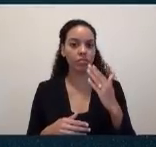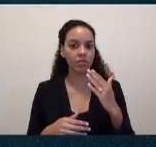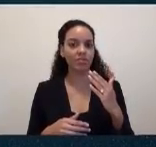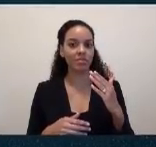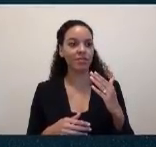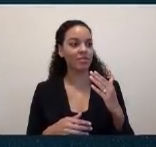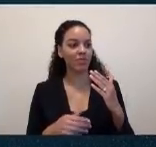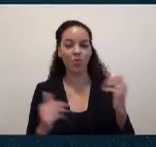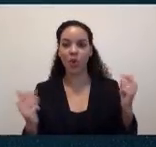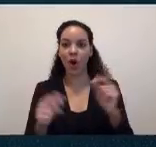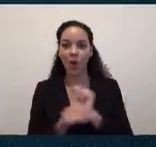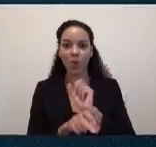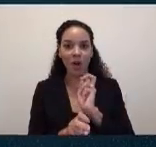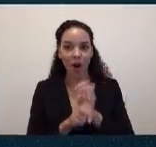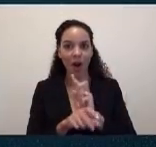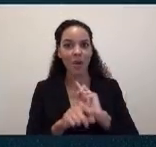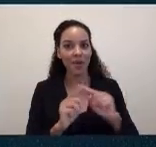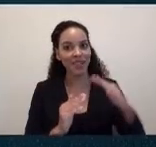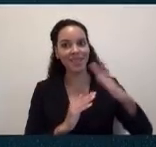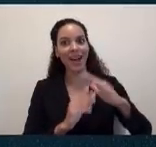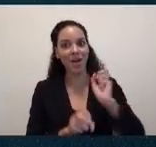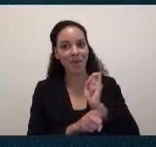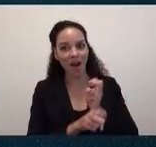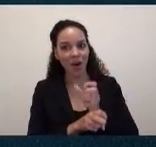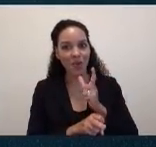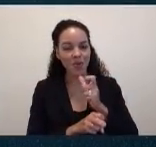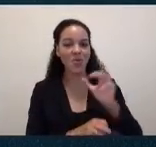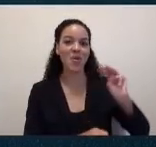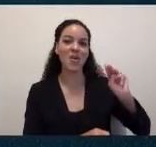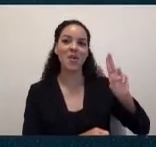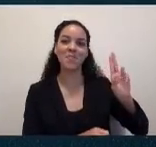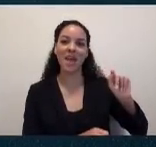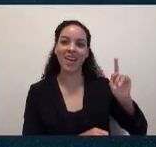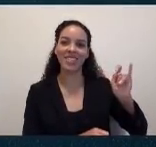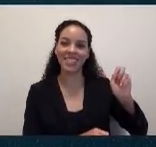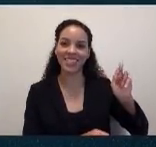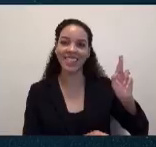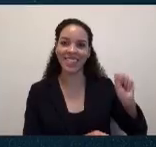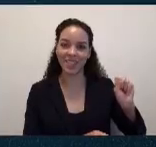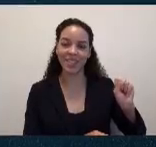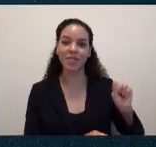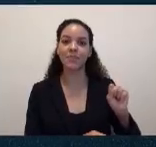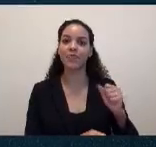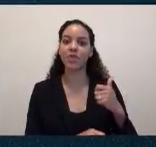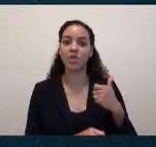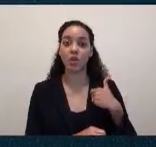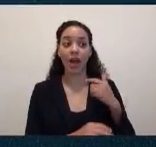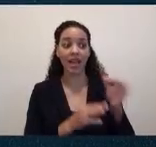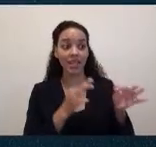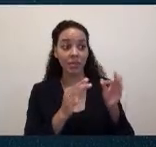But also I hope that I made it clear to him that there's some things that we can't manage on our own.